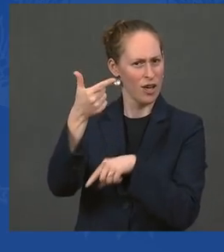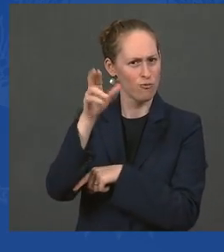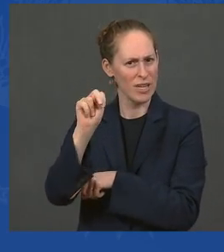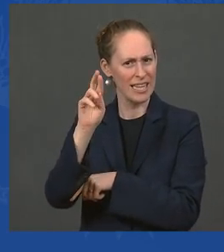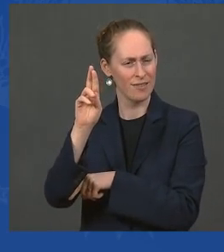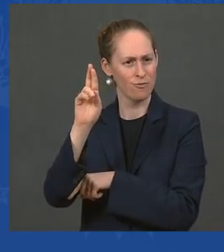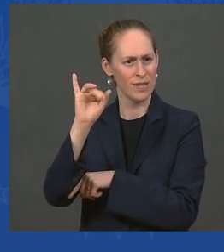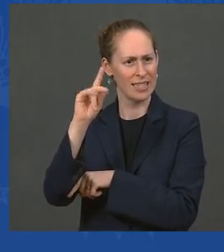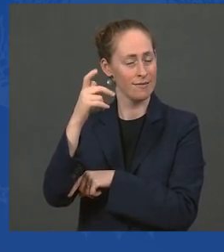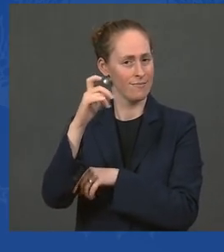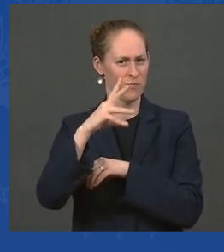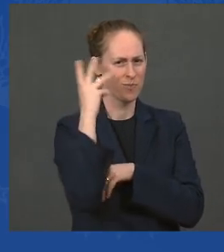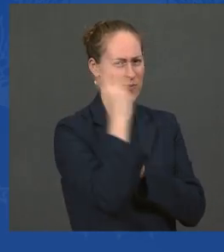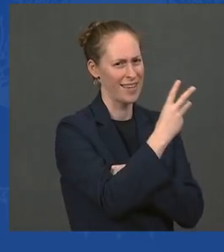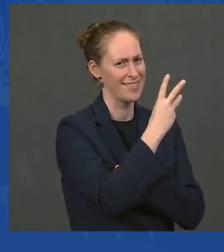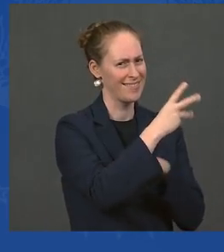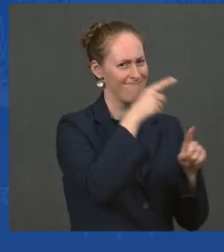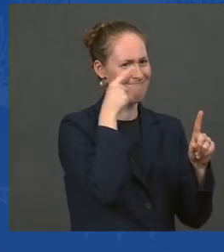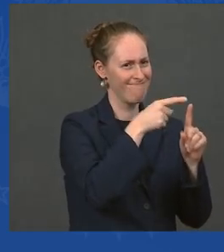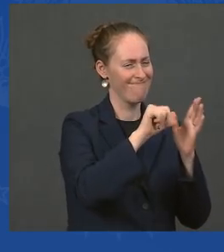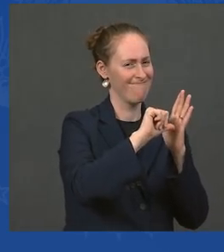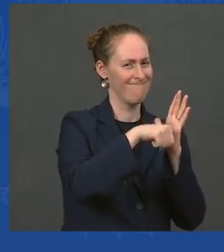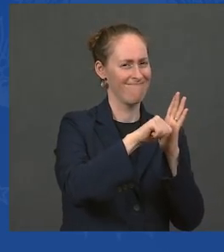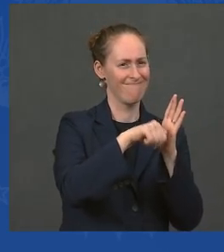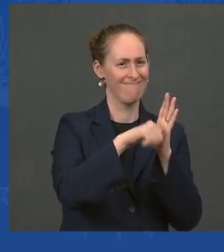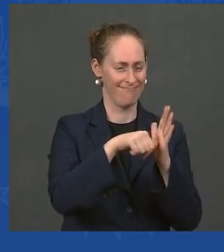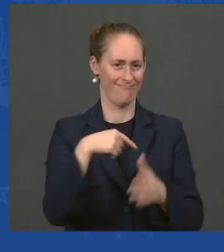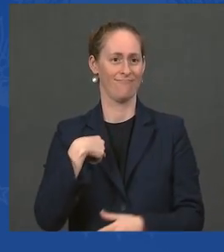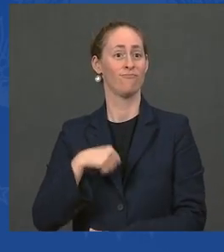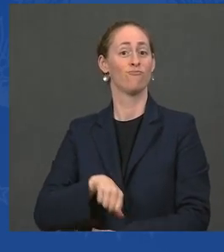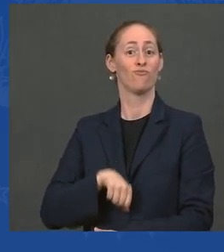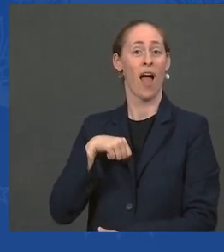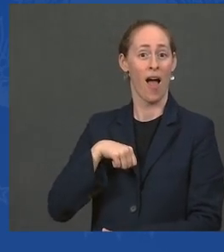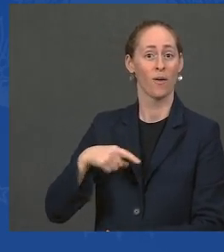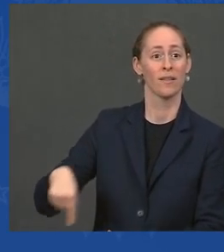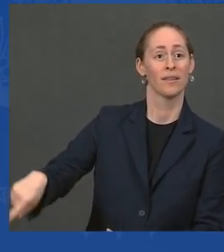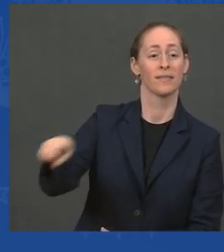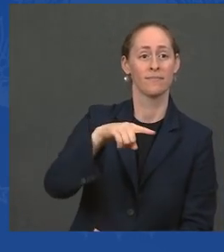I'm a proud member of Ironworkers Local 404, and I've worked on many projects